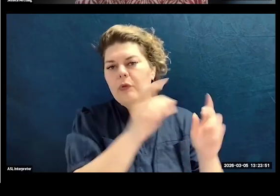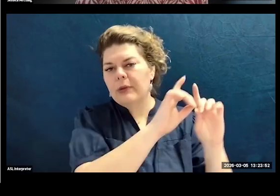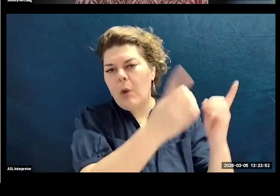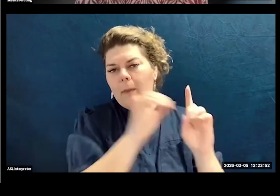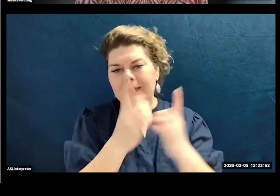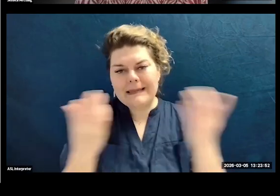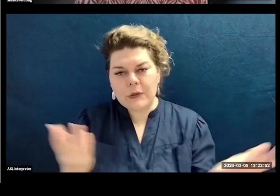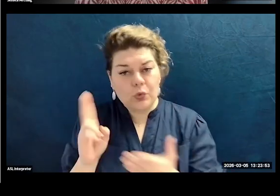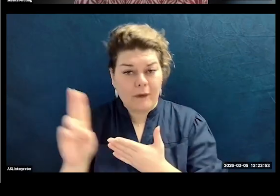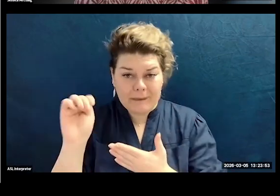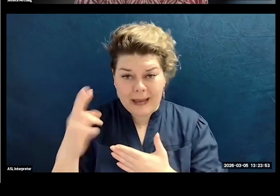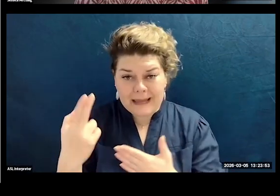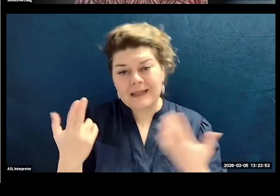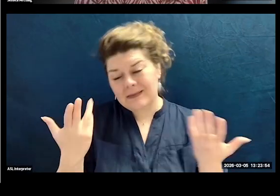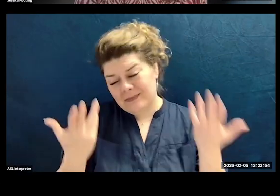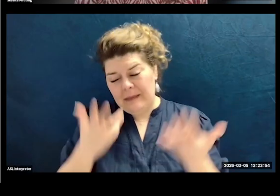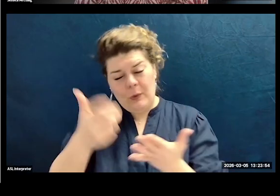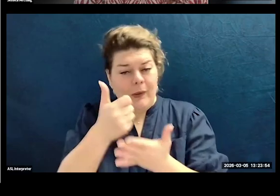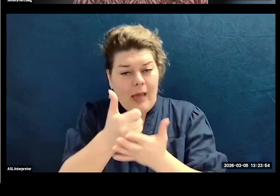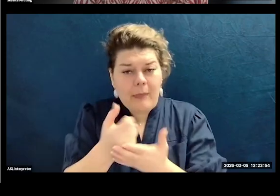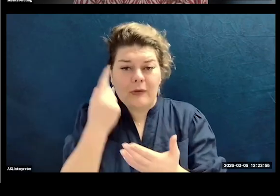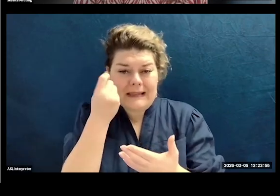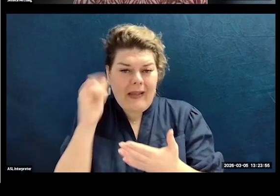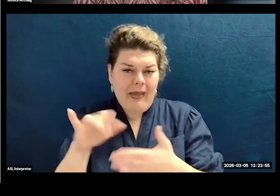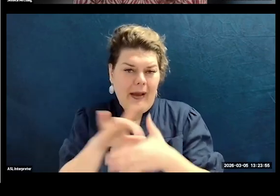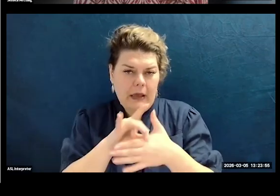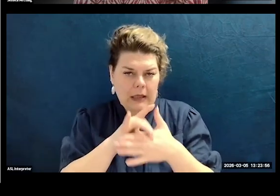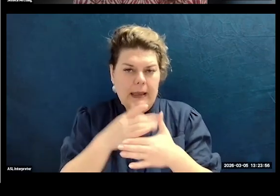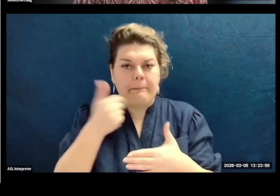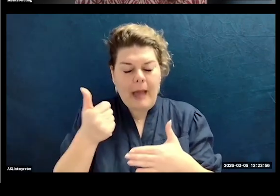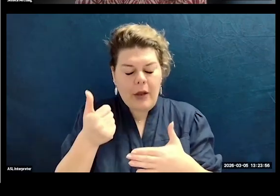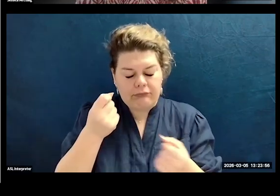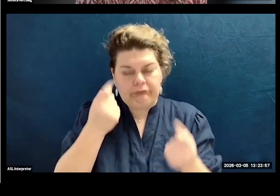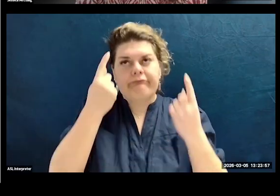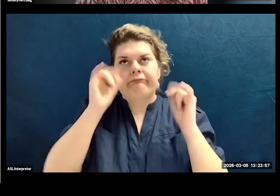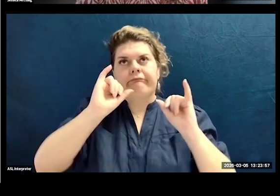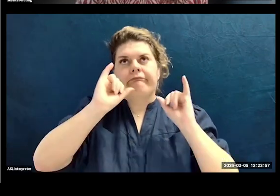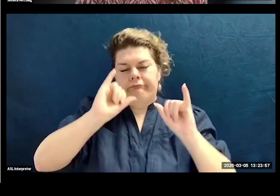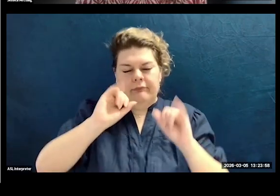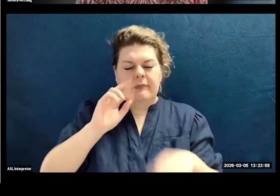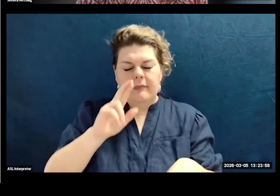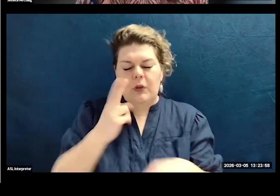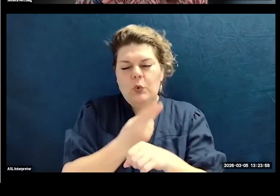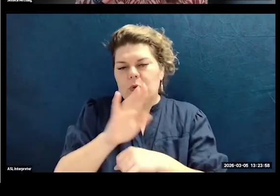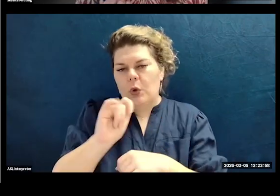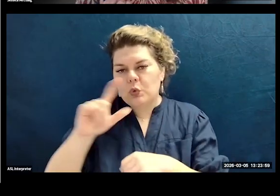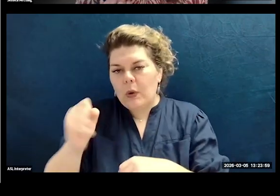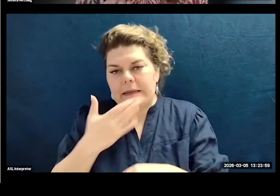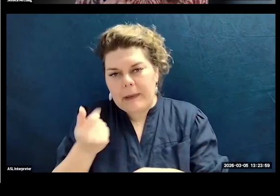might be helpful to understand what the content is, or just doing your best with the tools that you have available at your disposal.